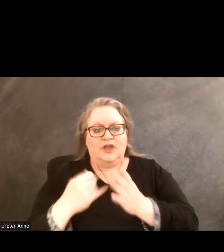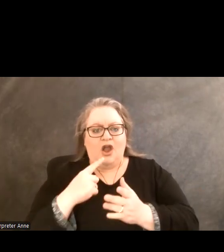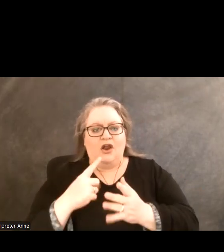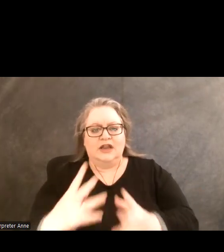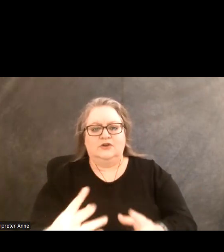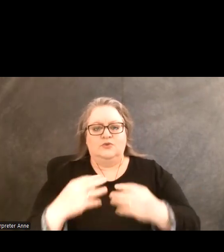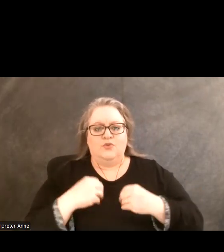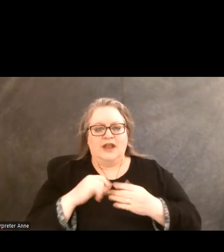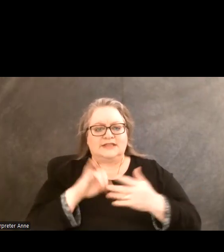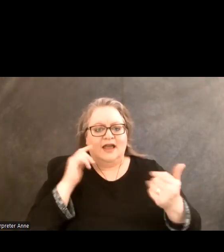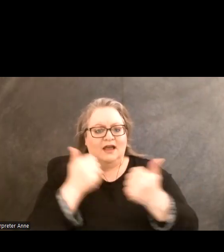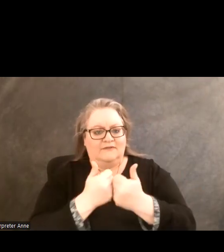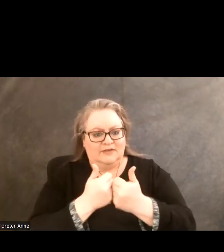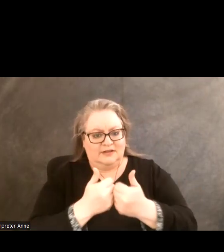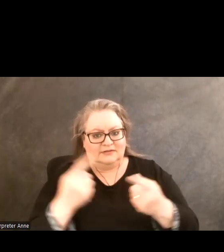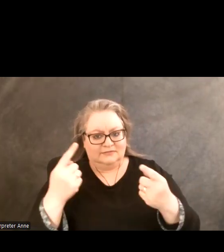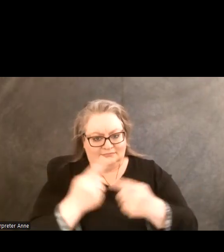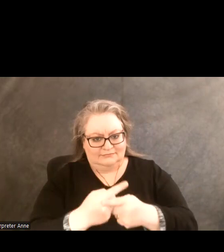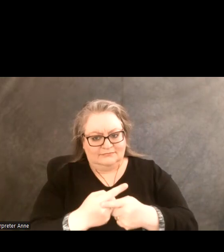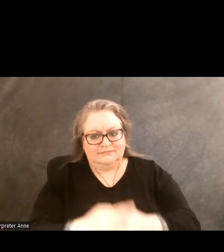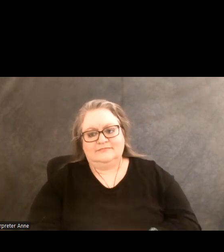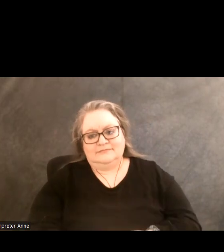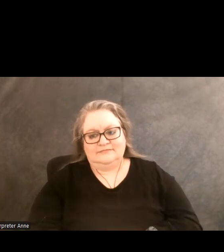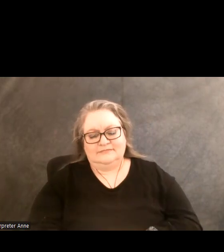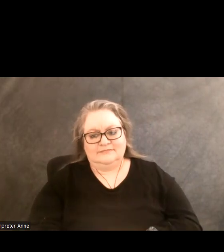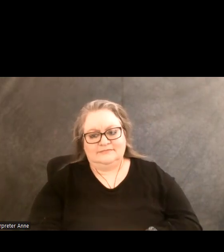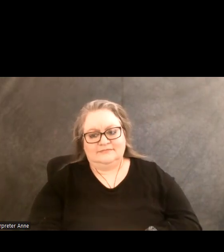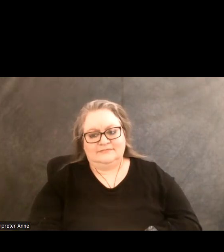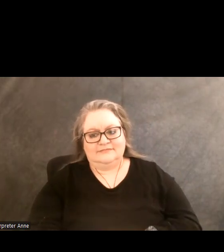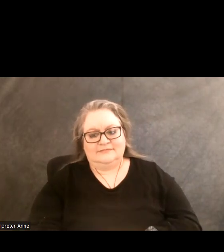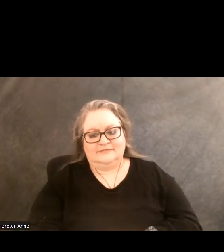conflict. I do think that we can create